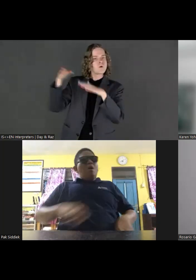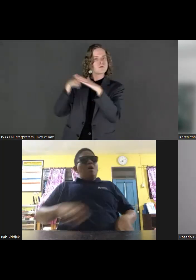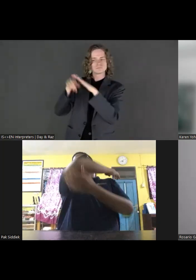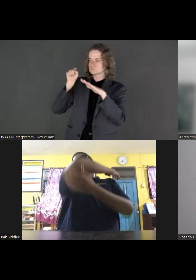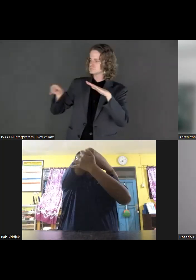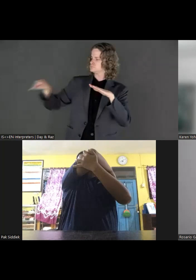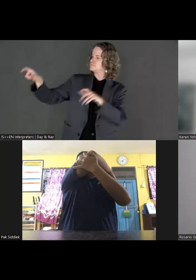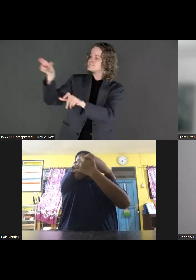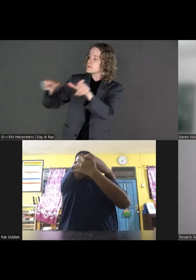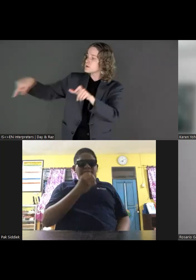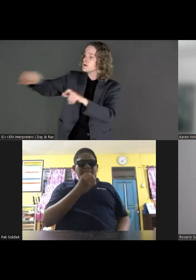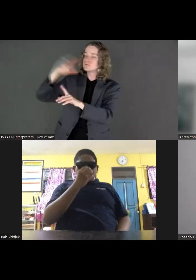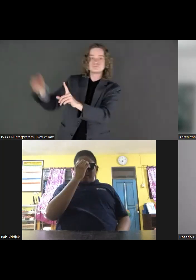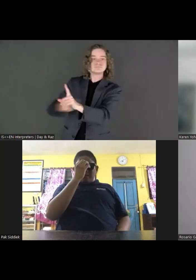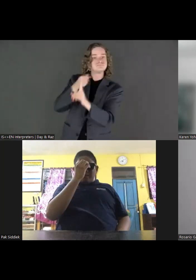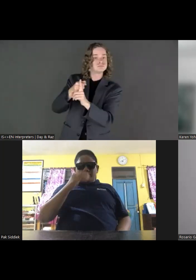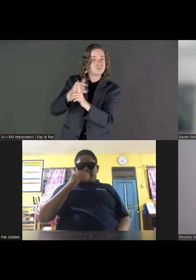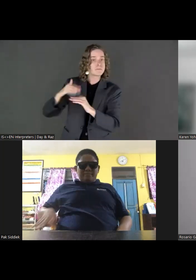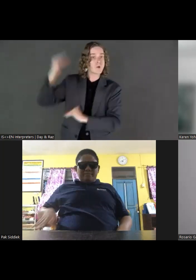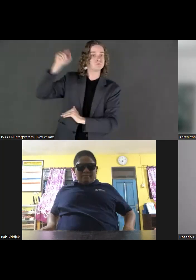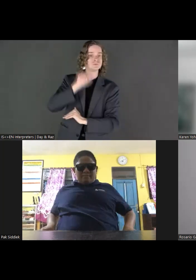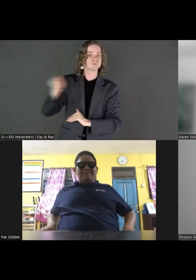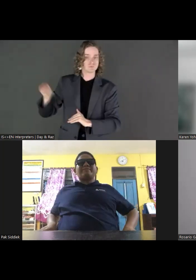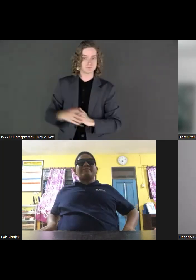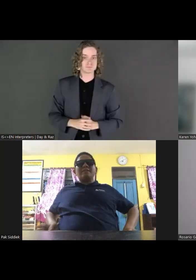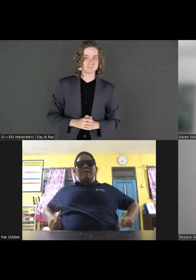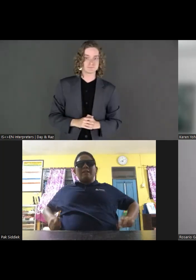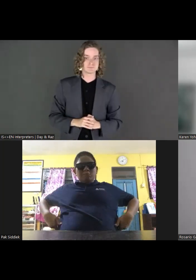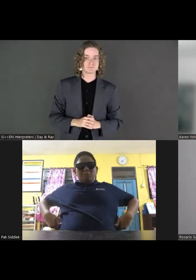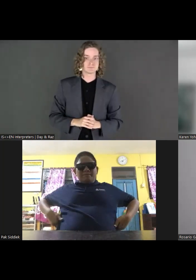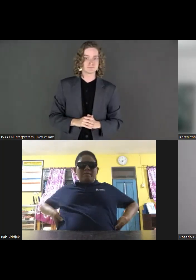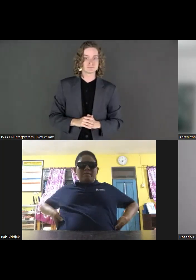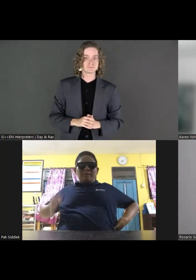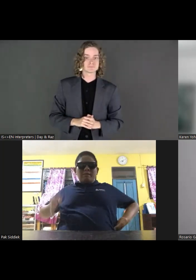are among the first to respond to crises remaining in the communities they serve before, during and